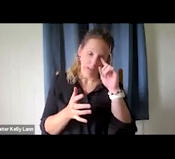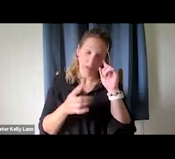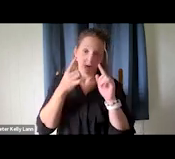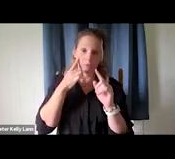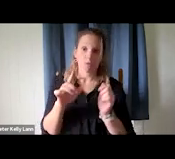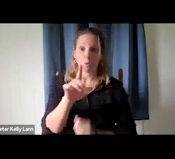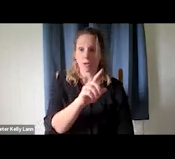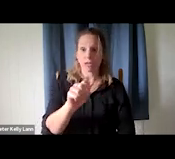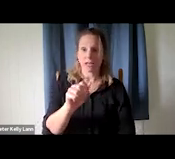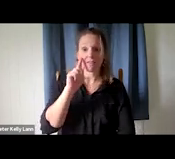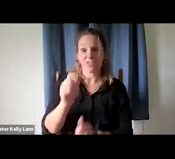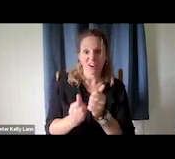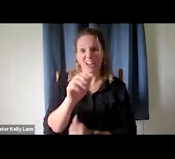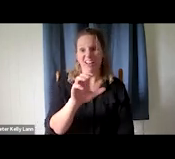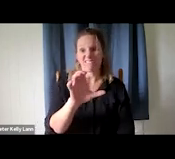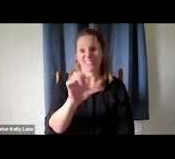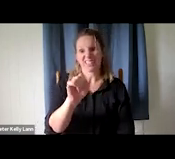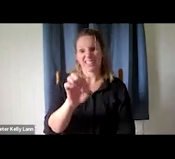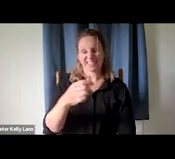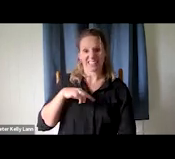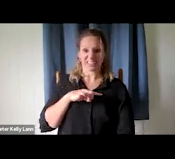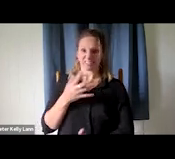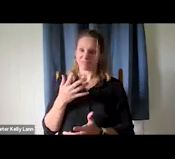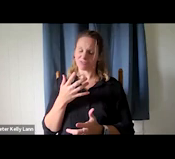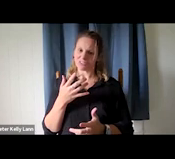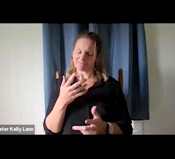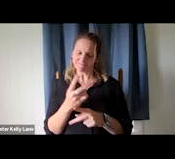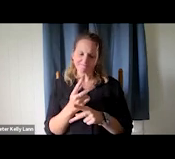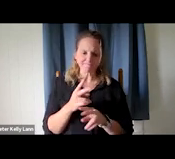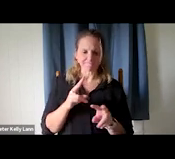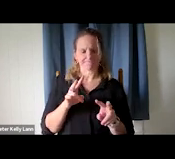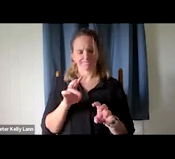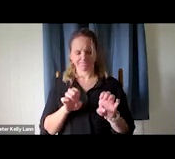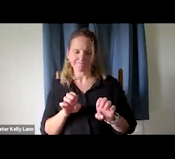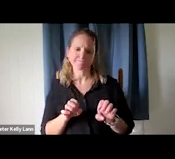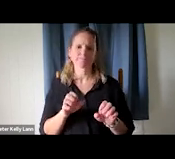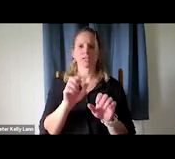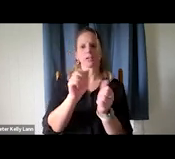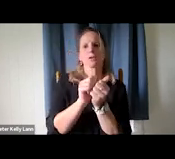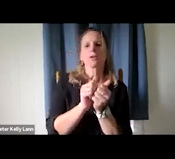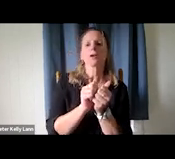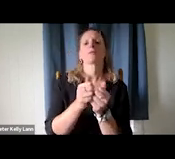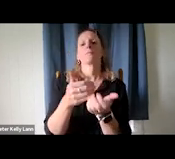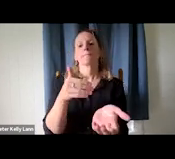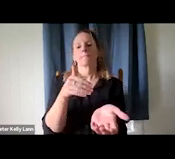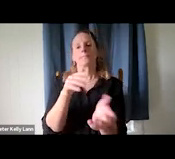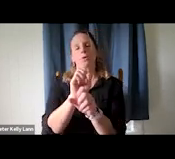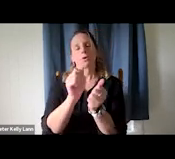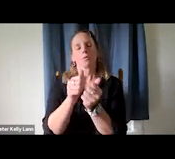So we're using our adjudicative judgment, working with our doctors to kind of work through those issues.